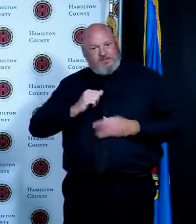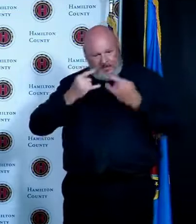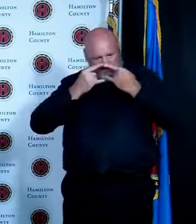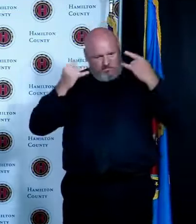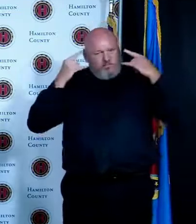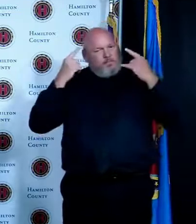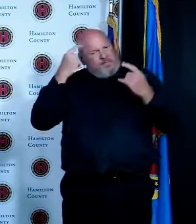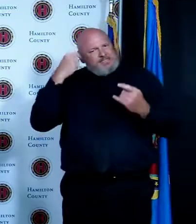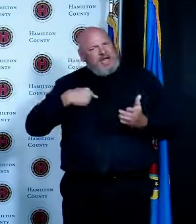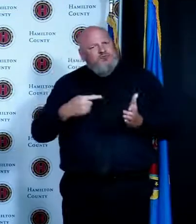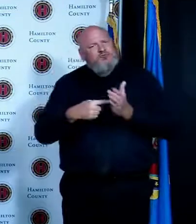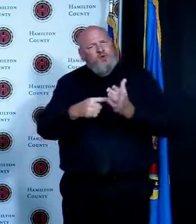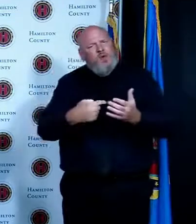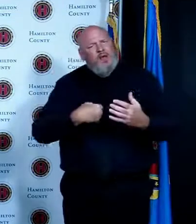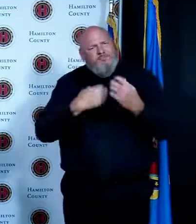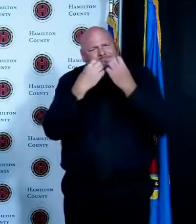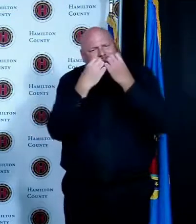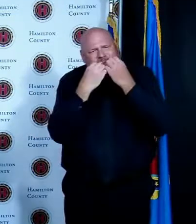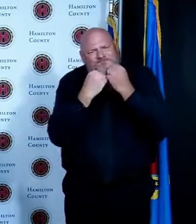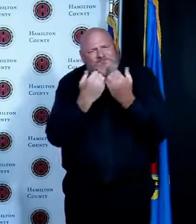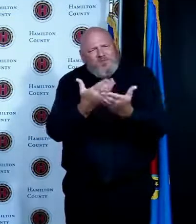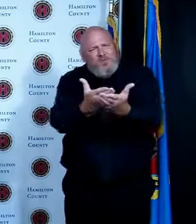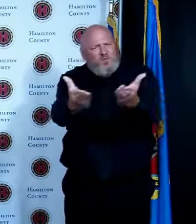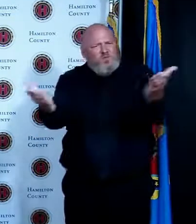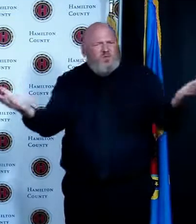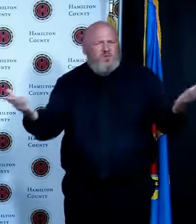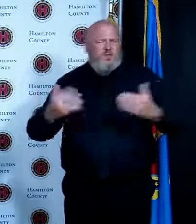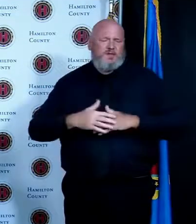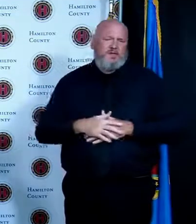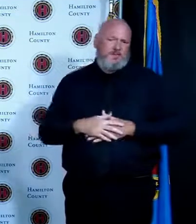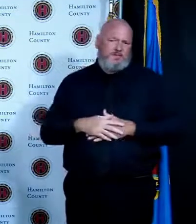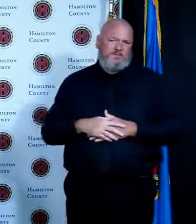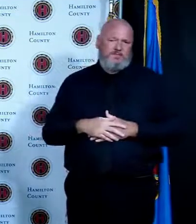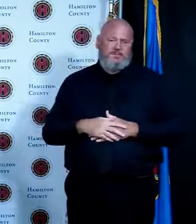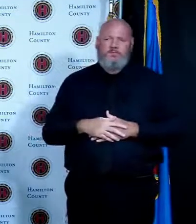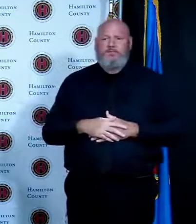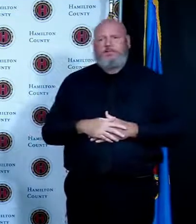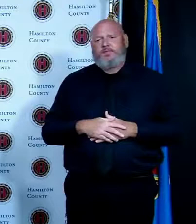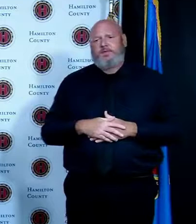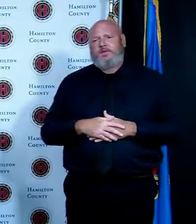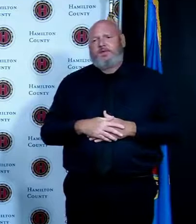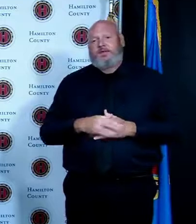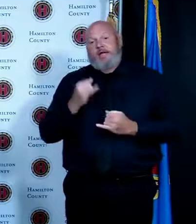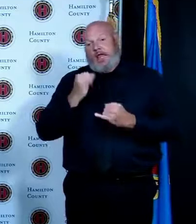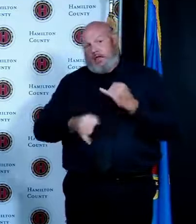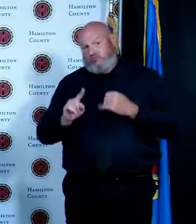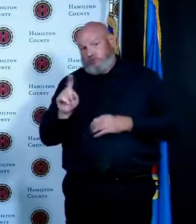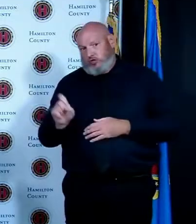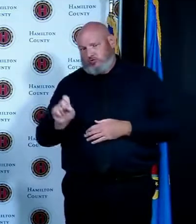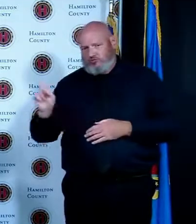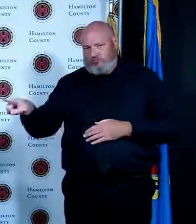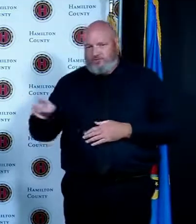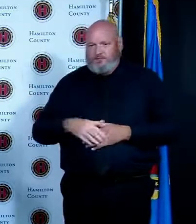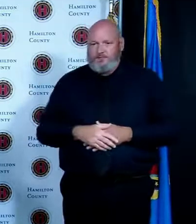and I promise this is the last one could you speak about the number of complaints that you've been receiving are they holding about what they have